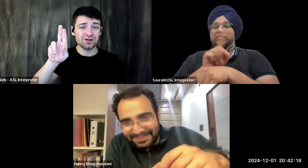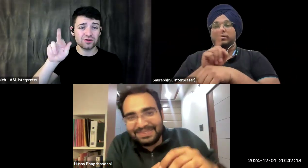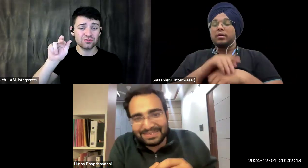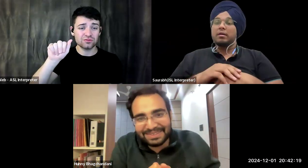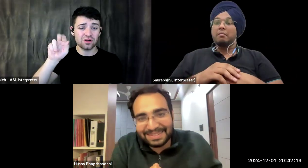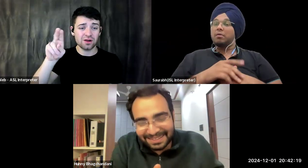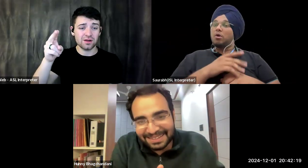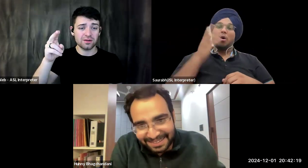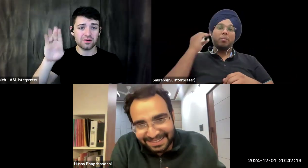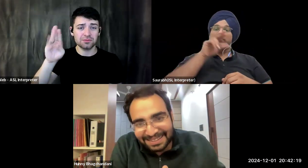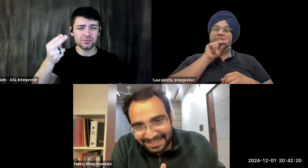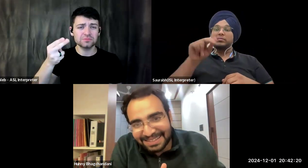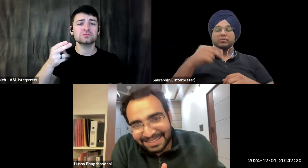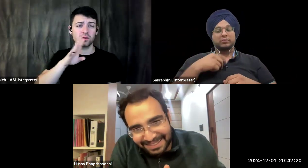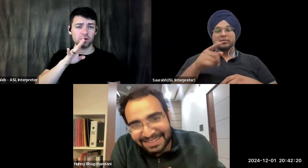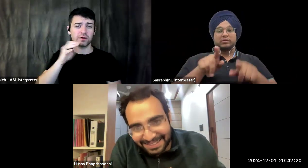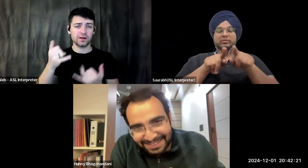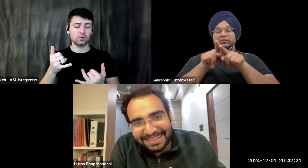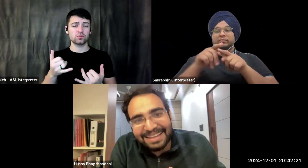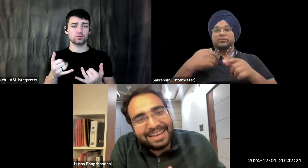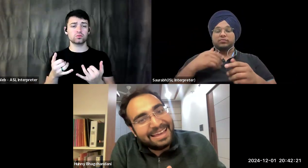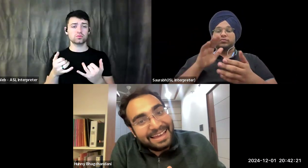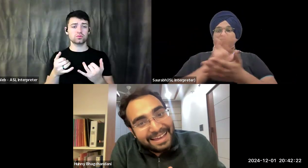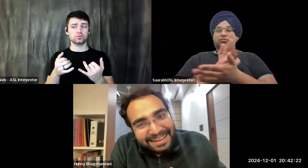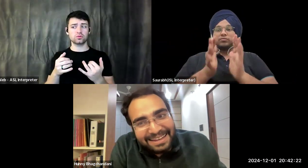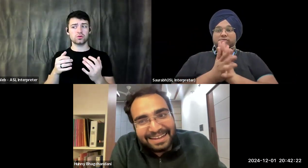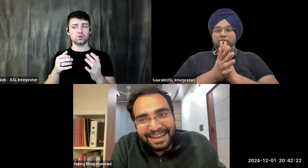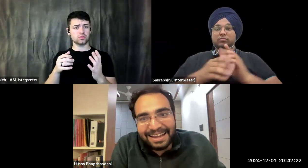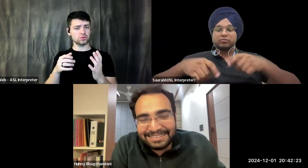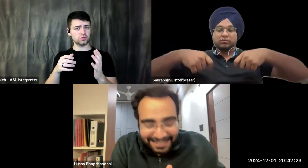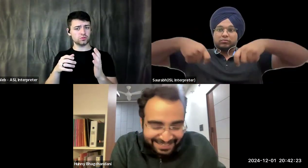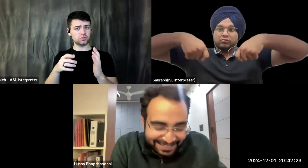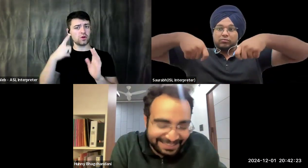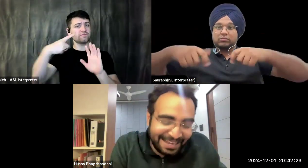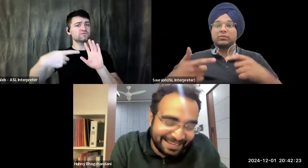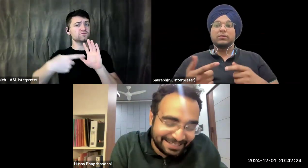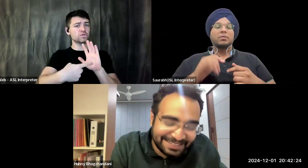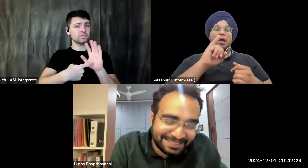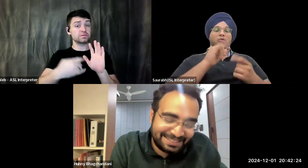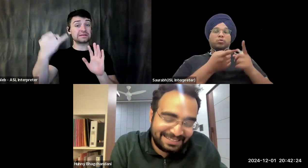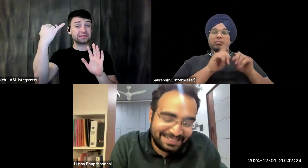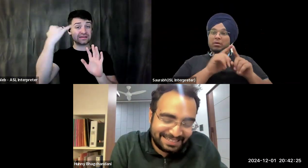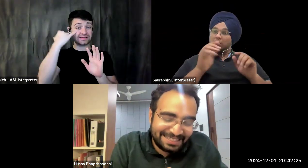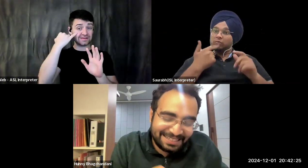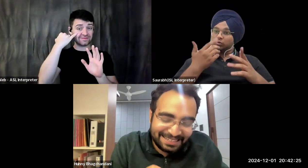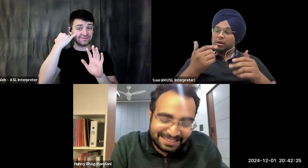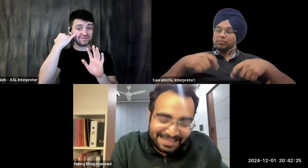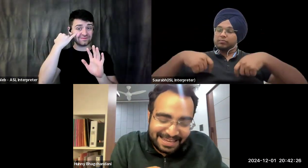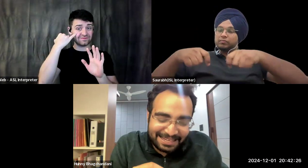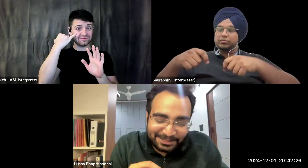opening the fridge, can it identify all the food item within the fridge and during cooking also?